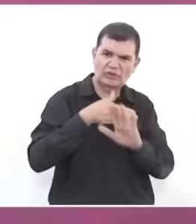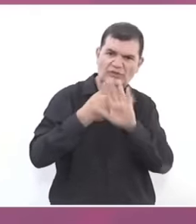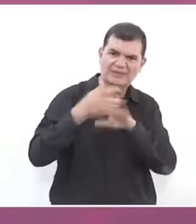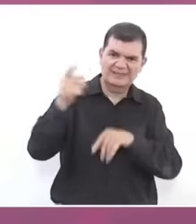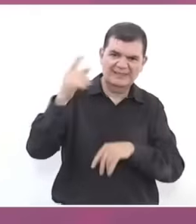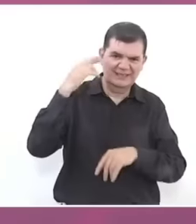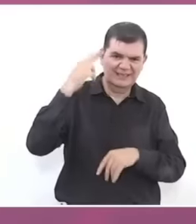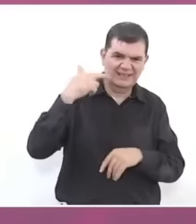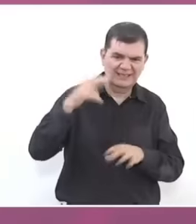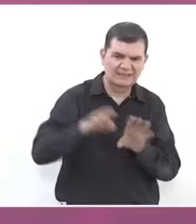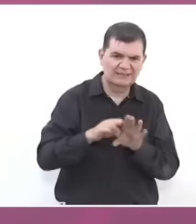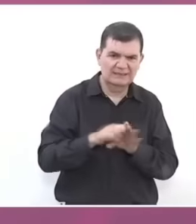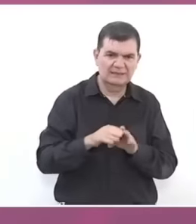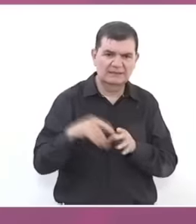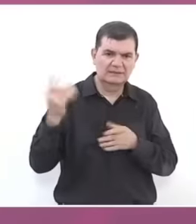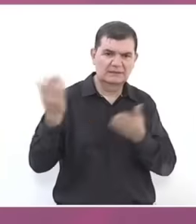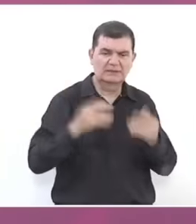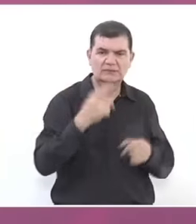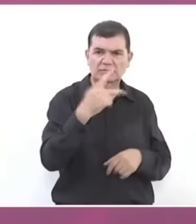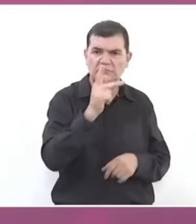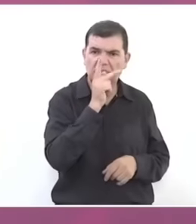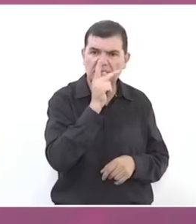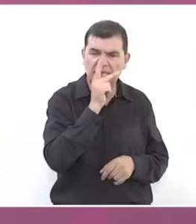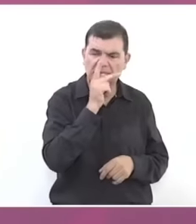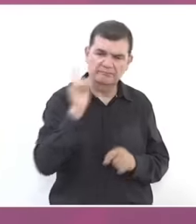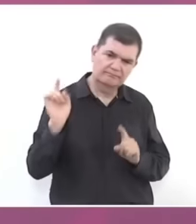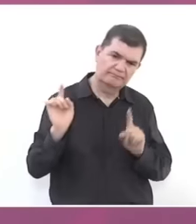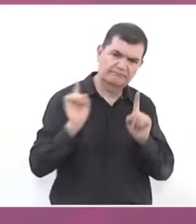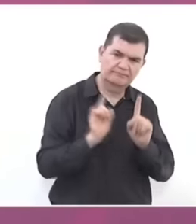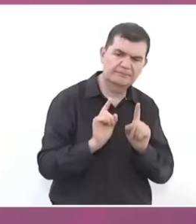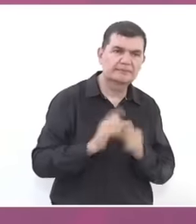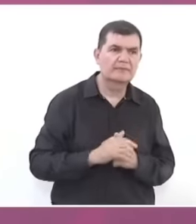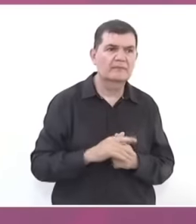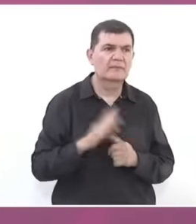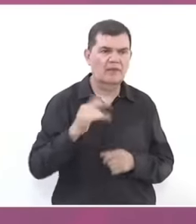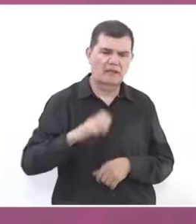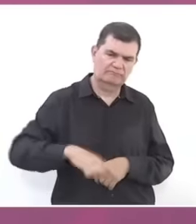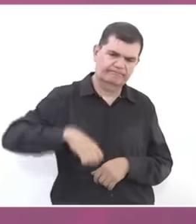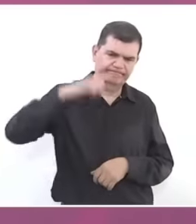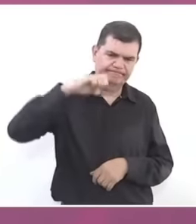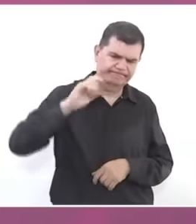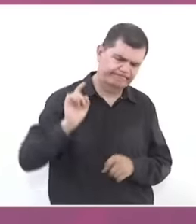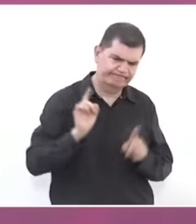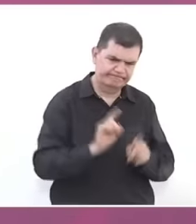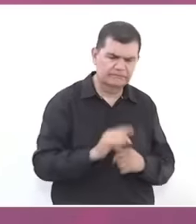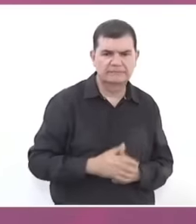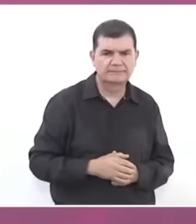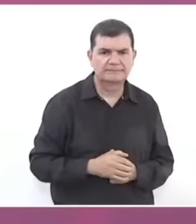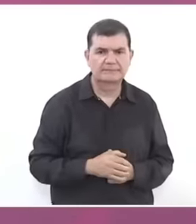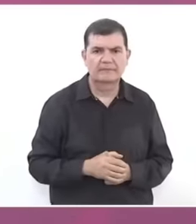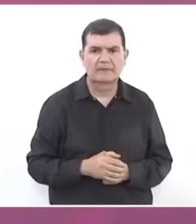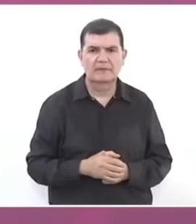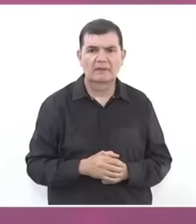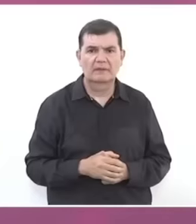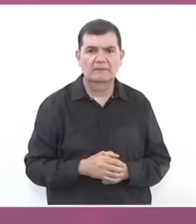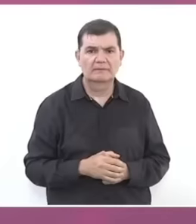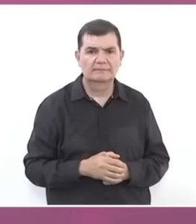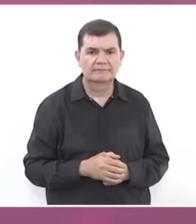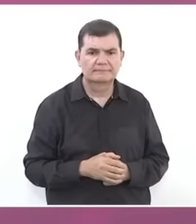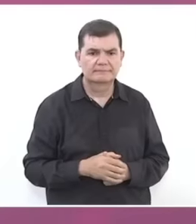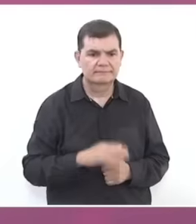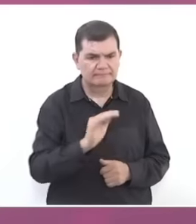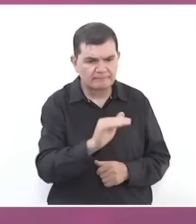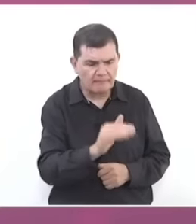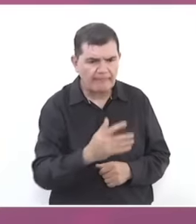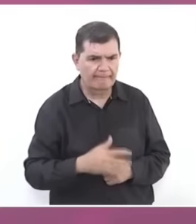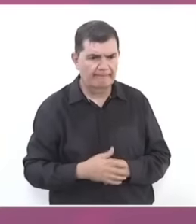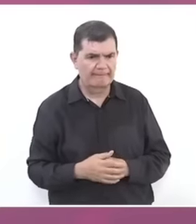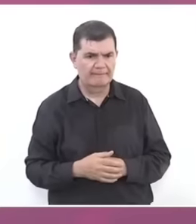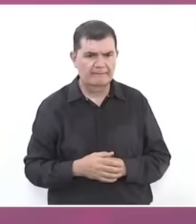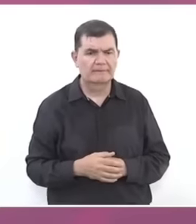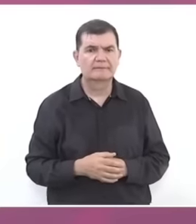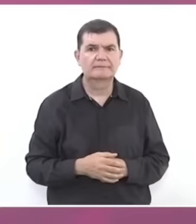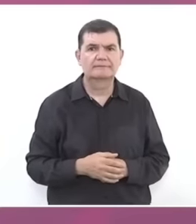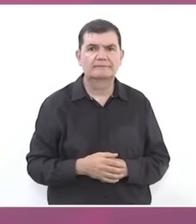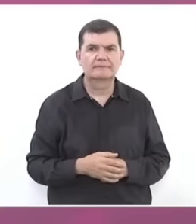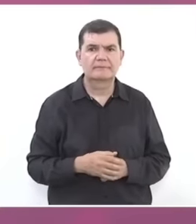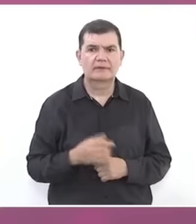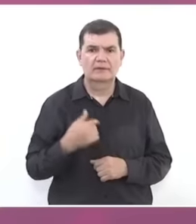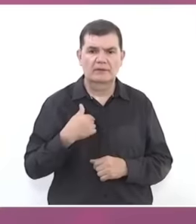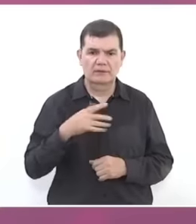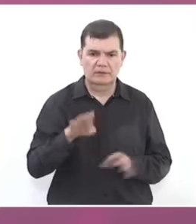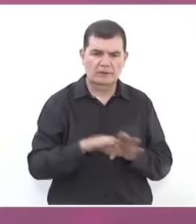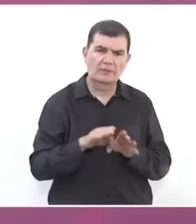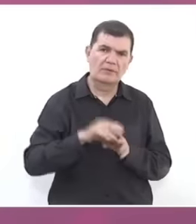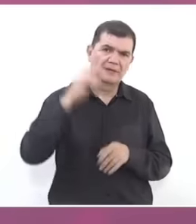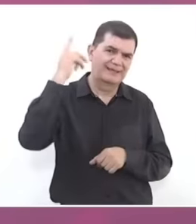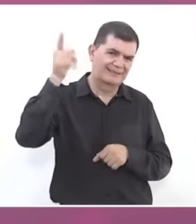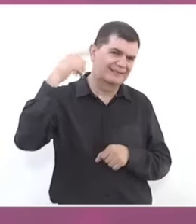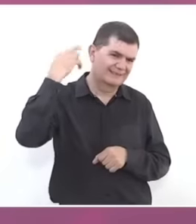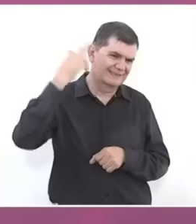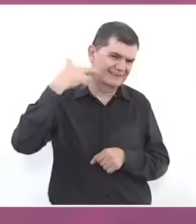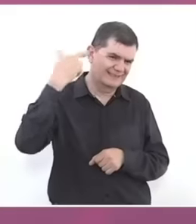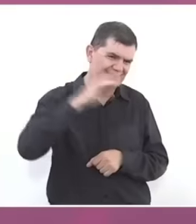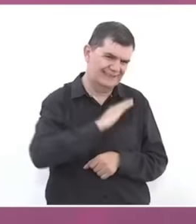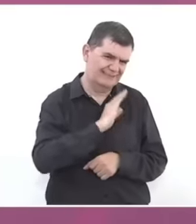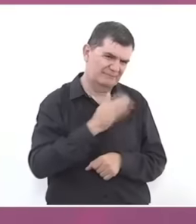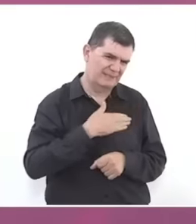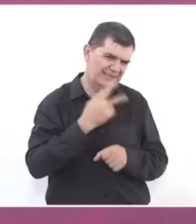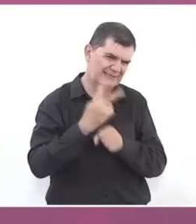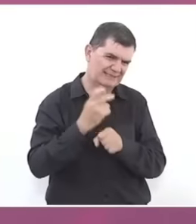his father arrived when he was older and told him that he came from the birrey of Spain and that he offered him